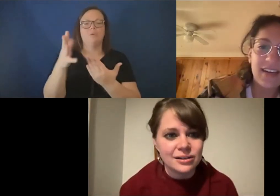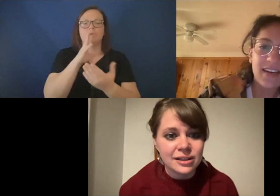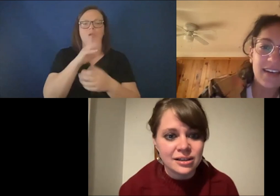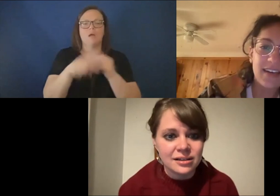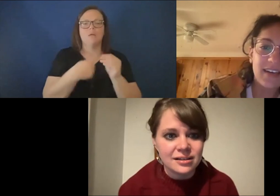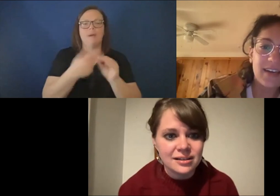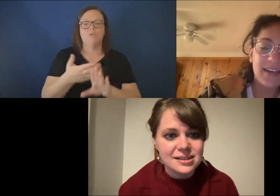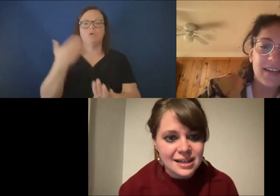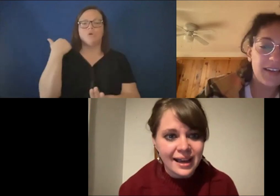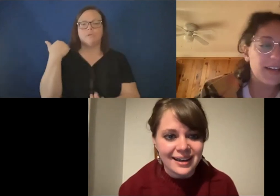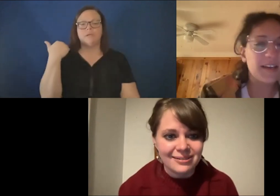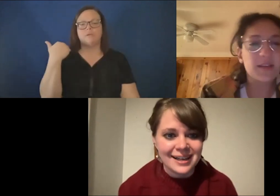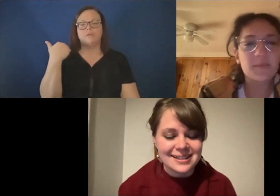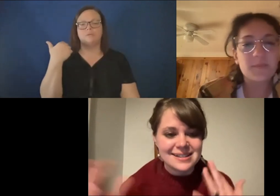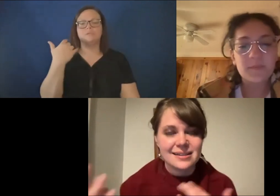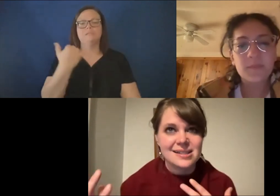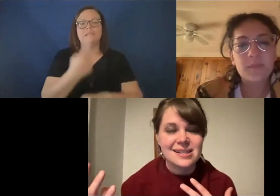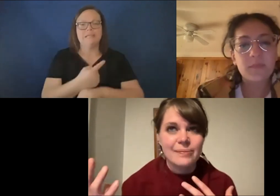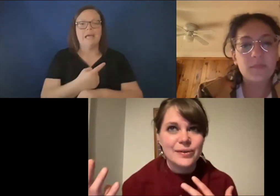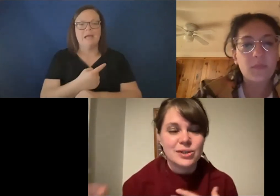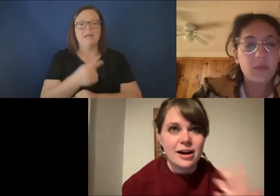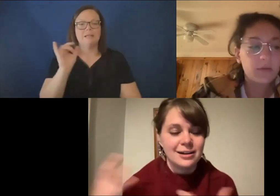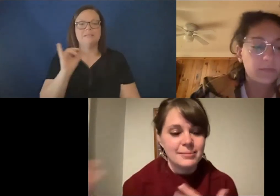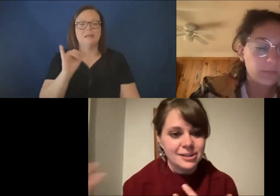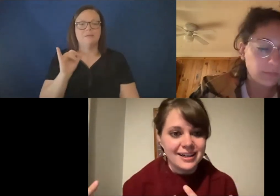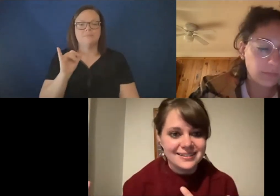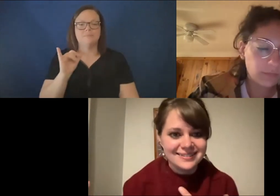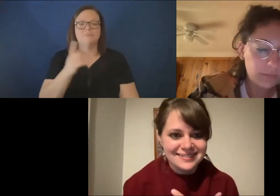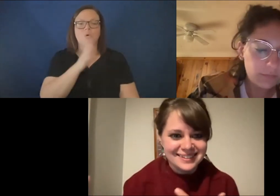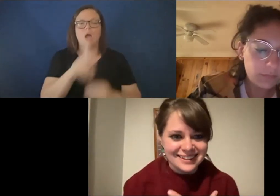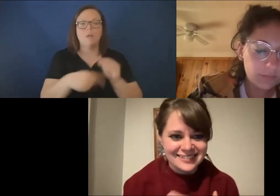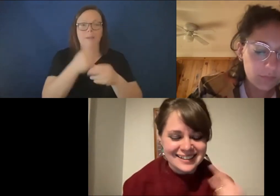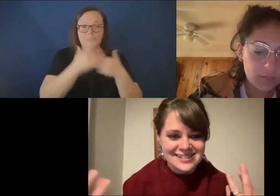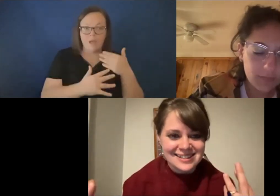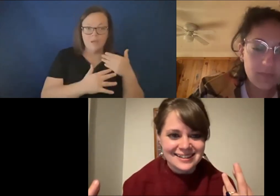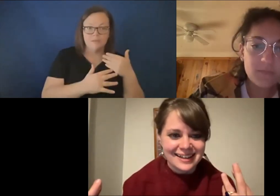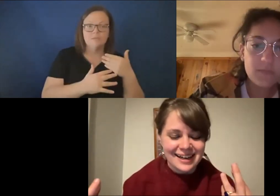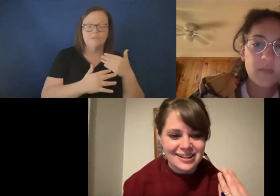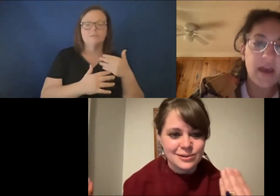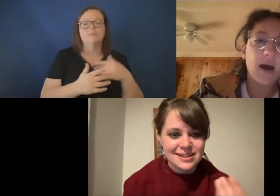earlier today, right, that's this--we're talking about the blood, you know, right? Yeah--